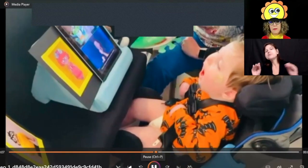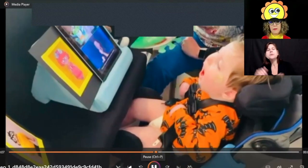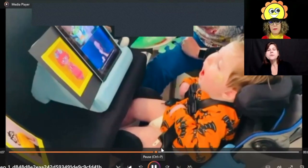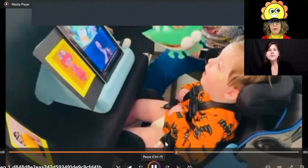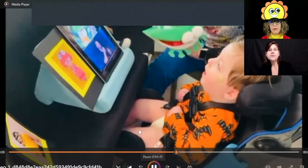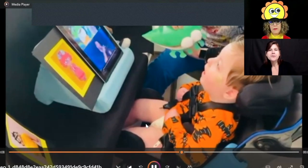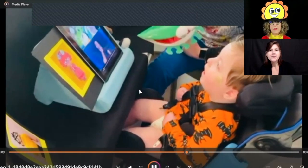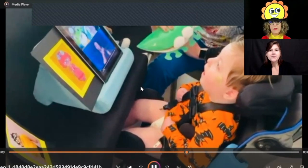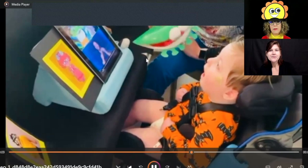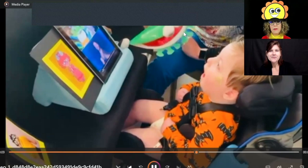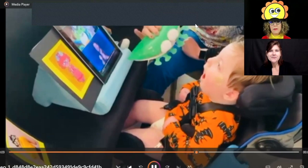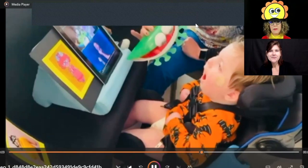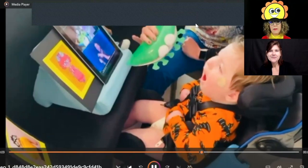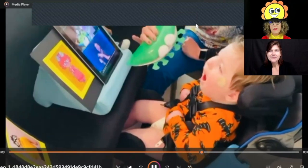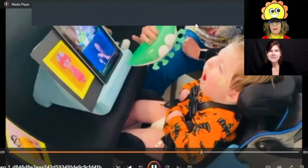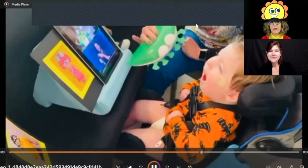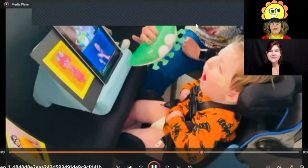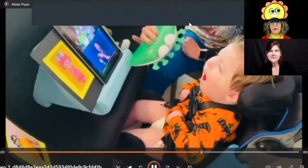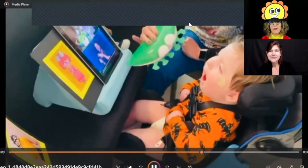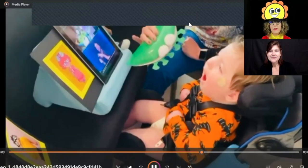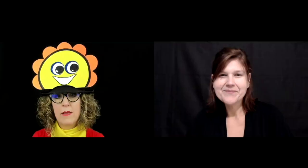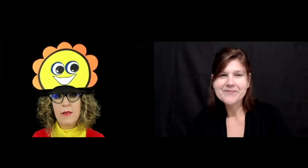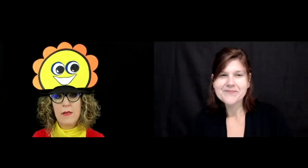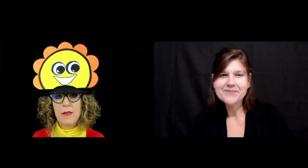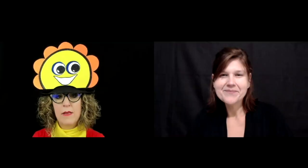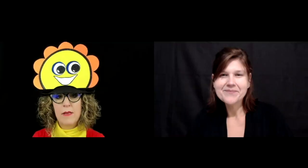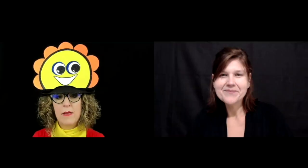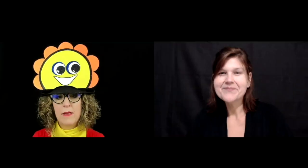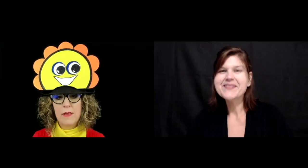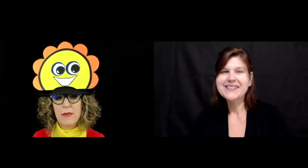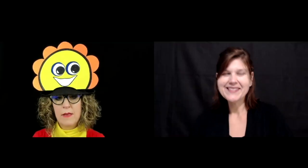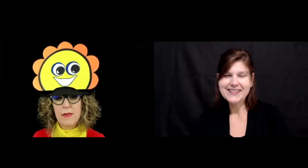Let's ribbit, ribbit Let's ribbit, ribbit Let's ribbit, ribbit - Do you like it?